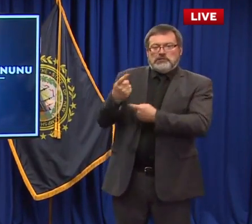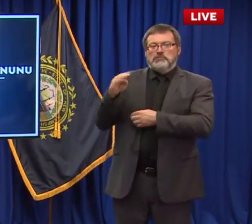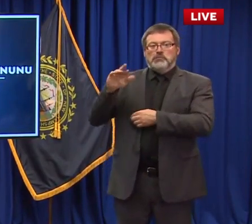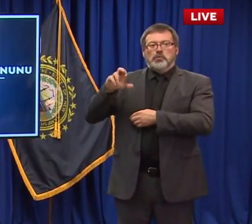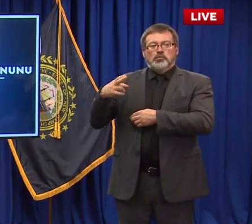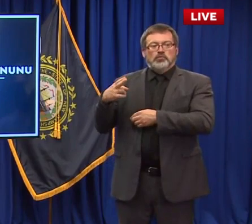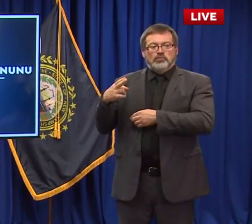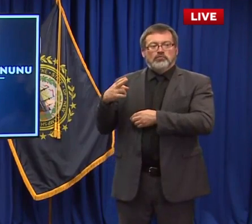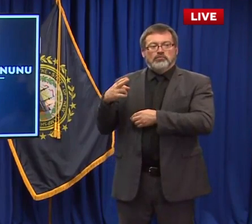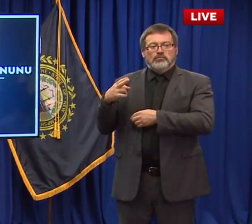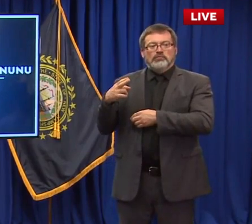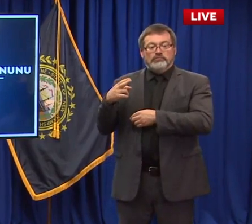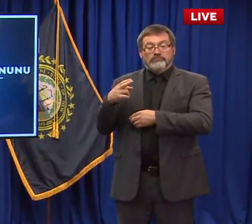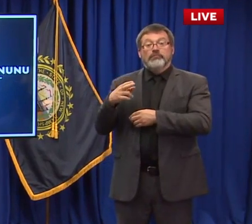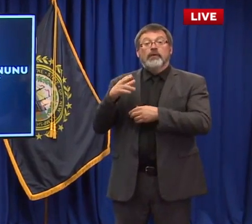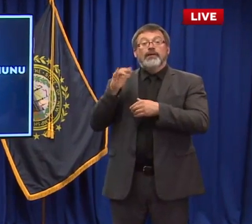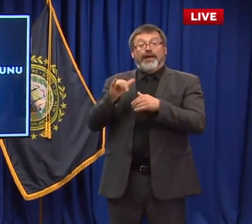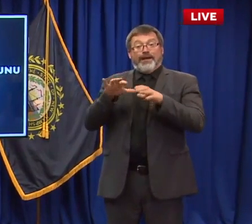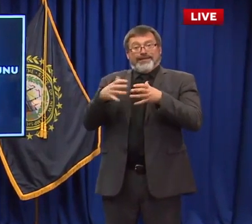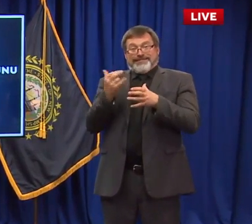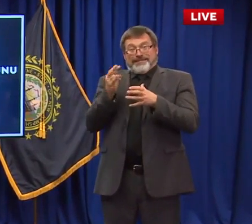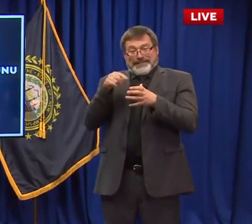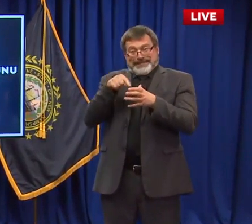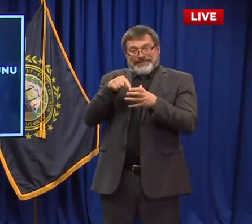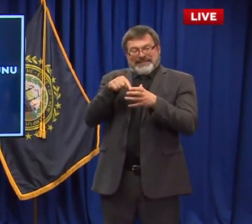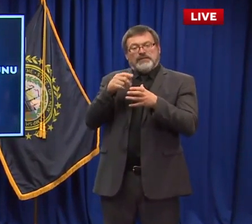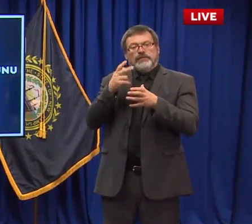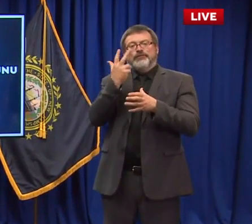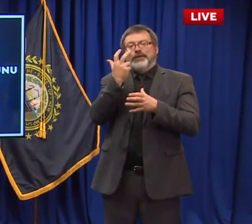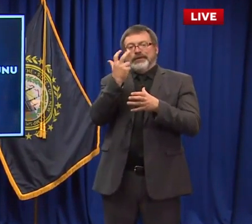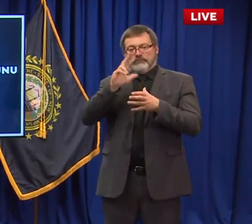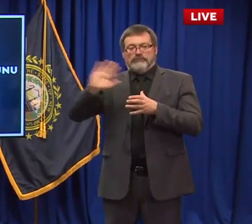THREE NEW HOSPITALIZATIONS FOR TOTAL OF 577.